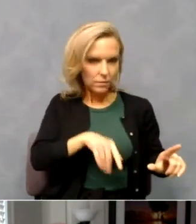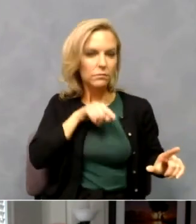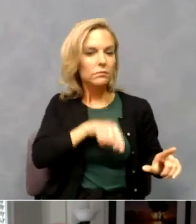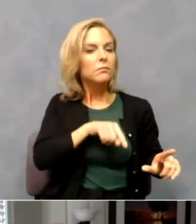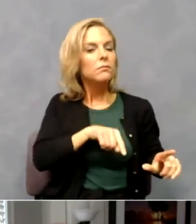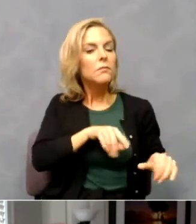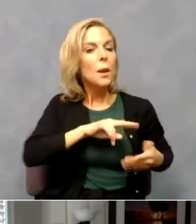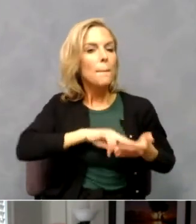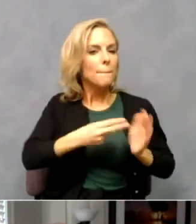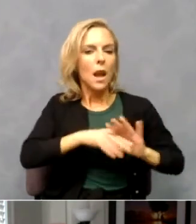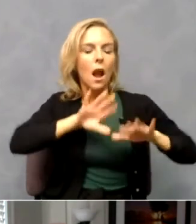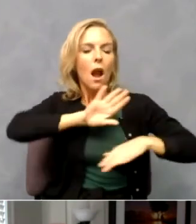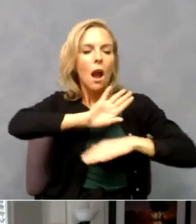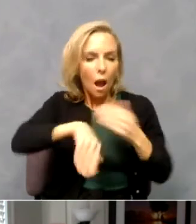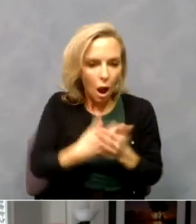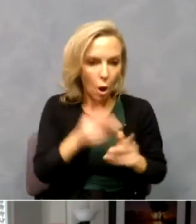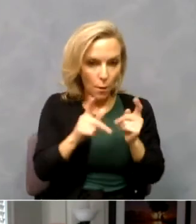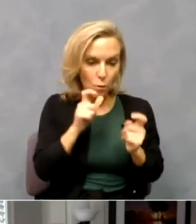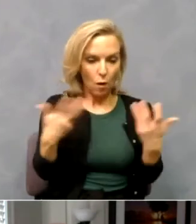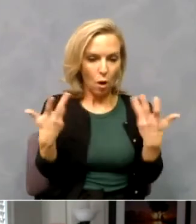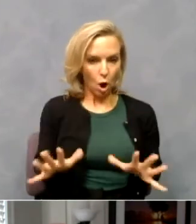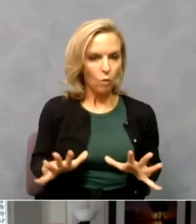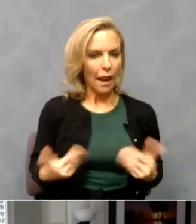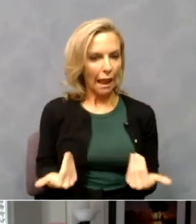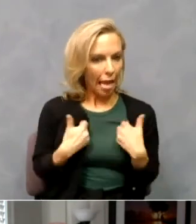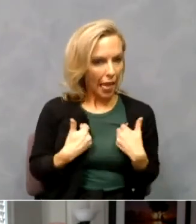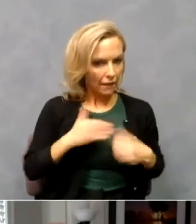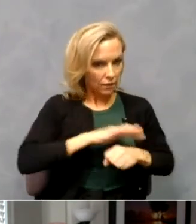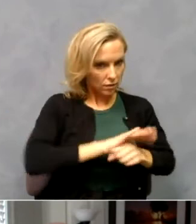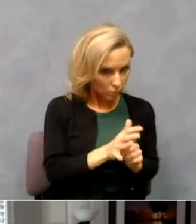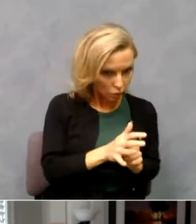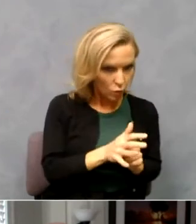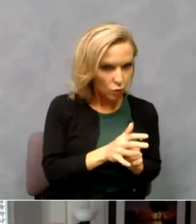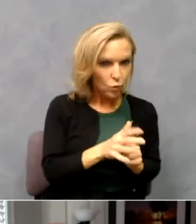have had co vid in Kentucky who have ever been admitted to the hospital or